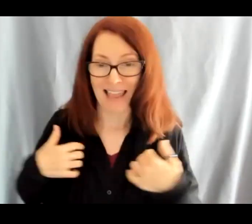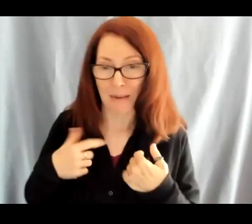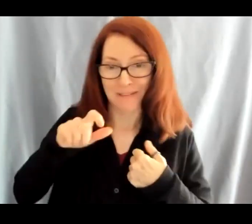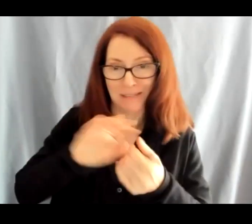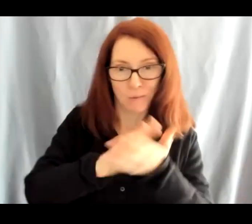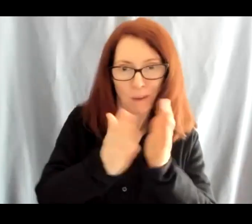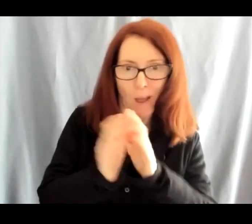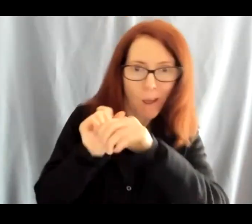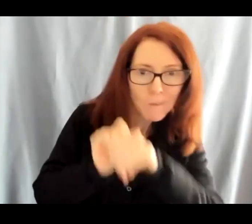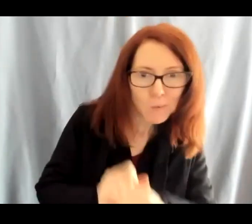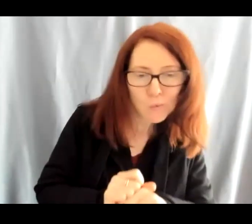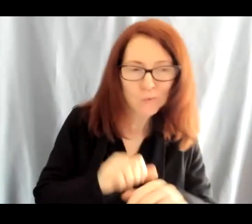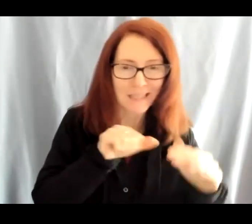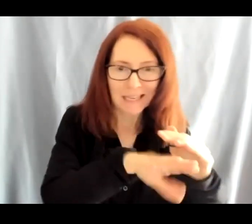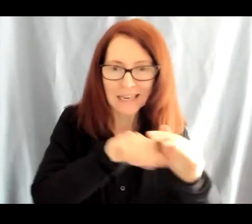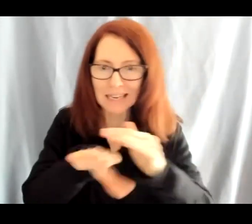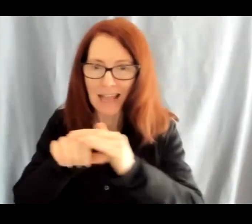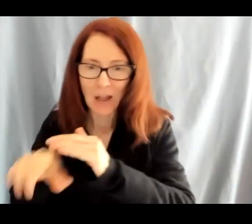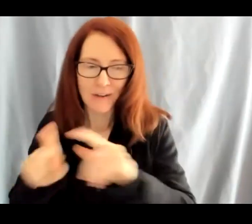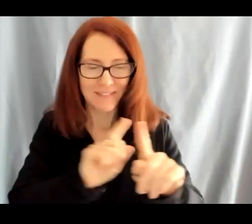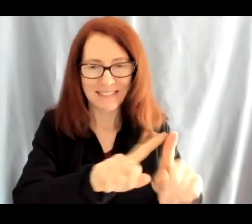with distractions and things like that and so